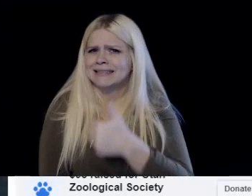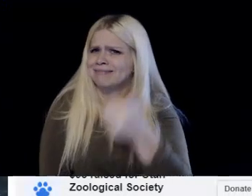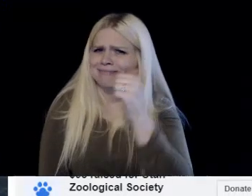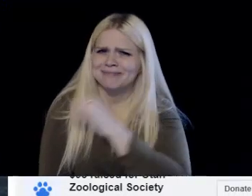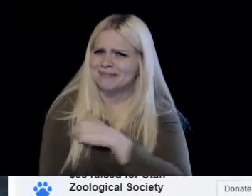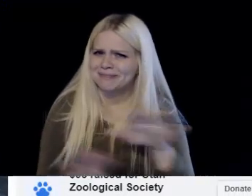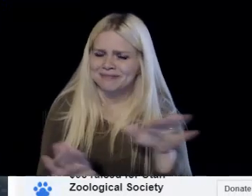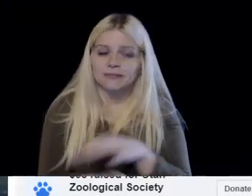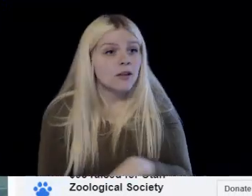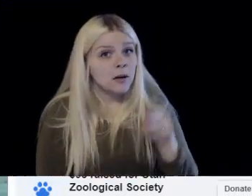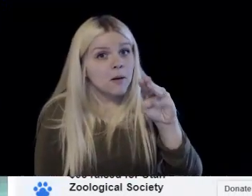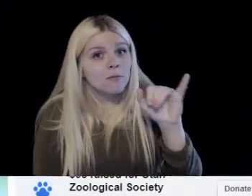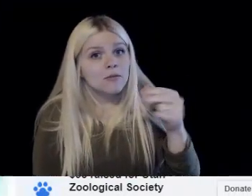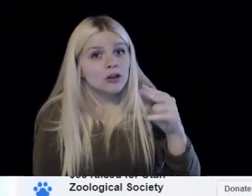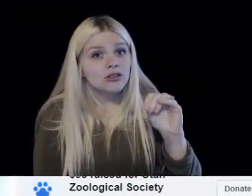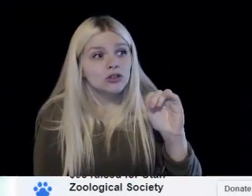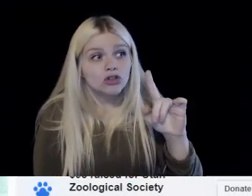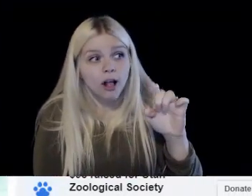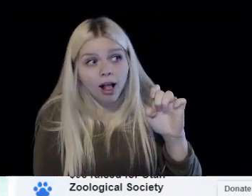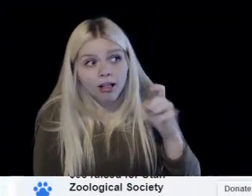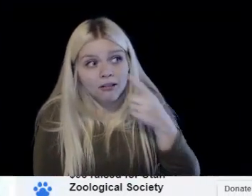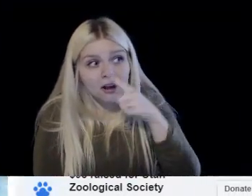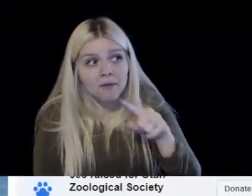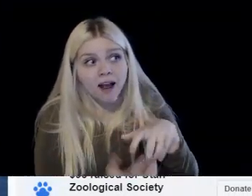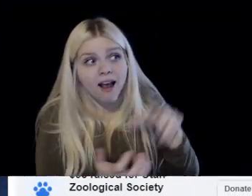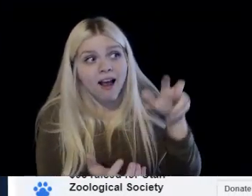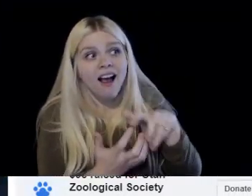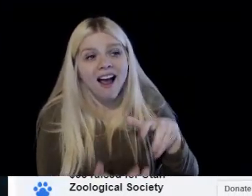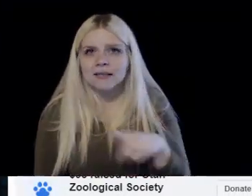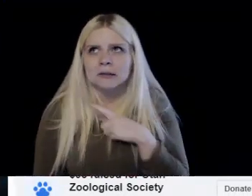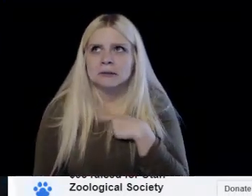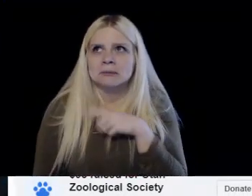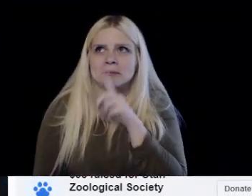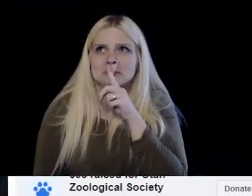*silence* Erica: Nope! She wont.